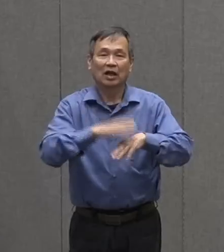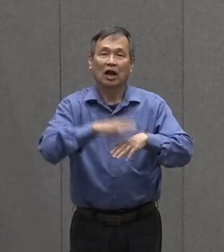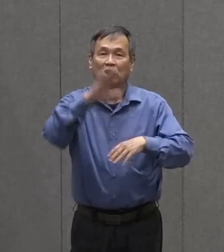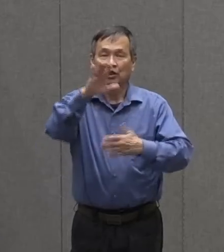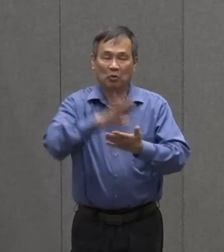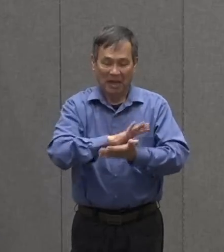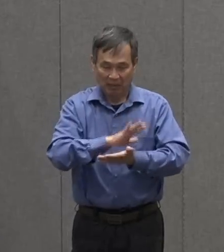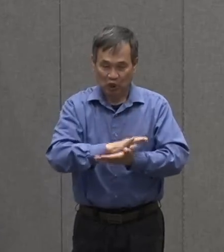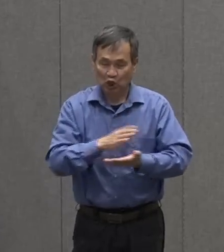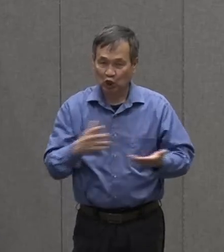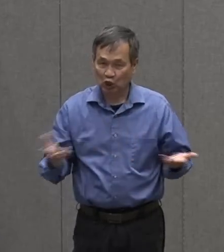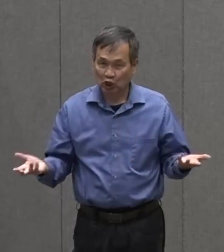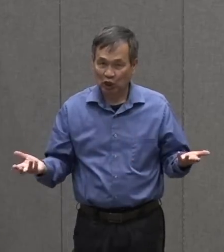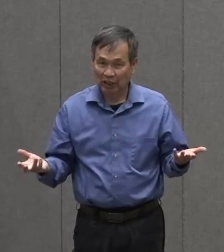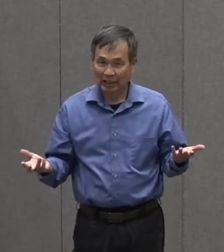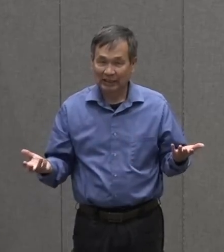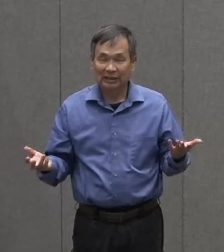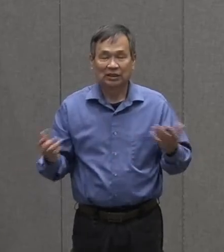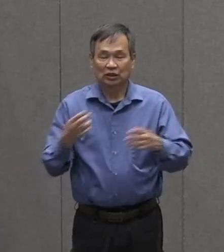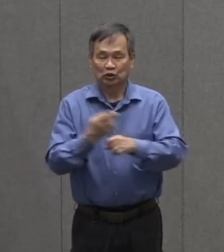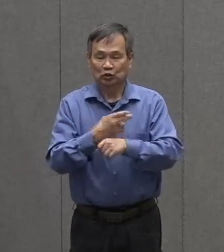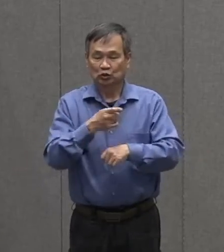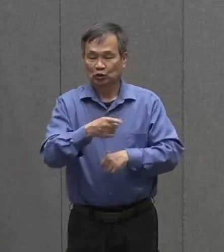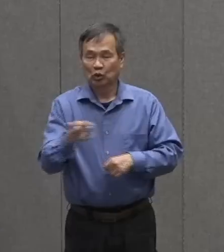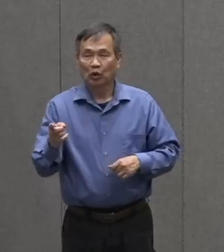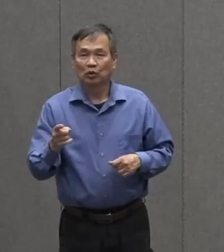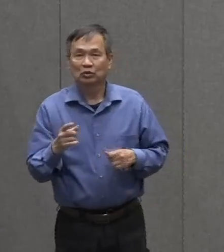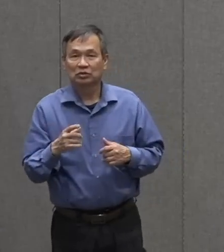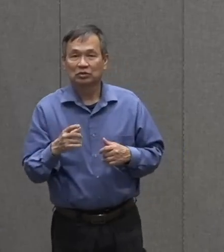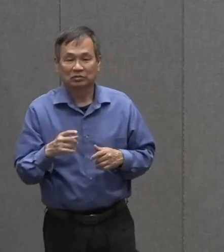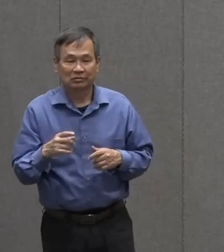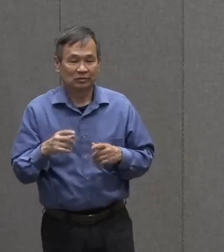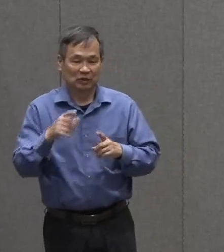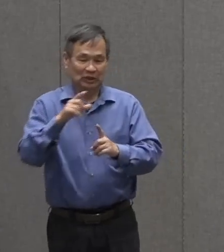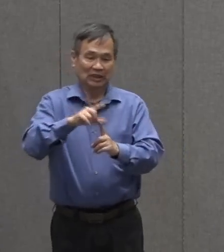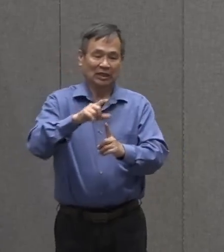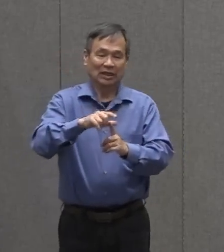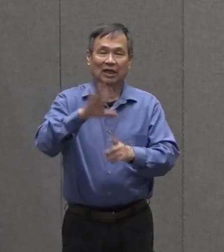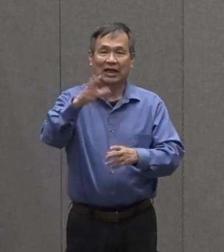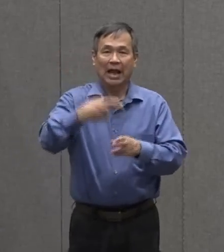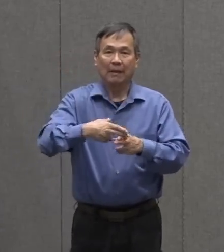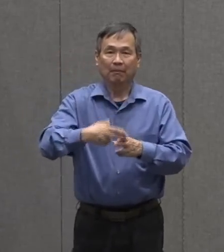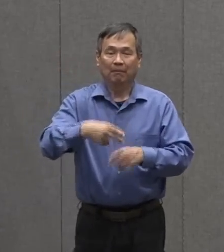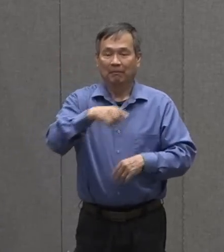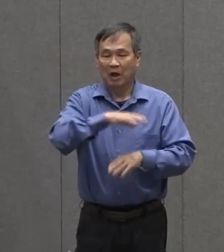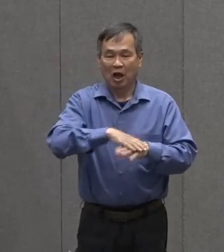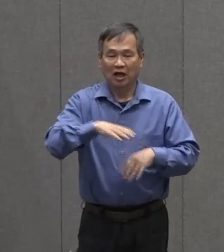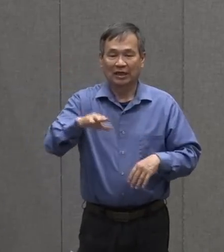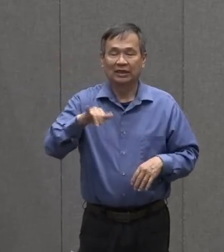and use those as counters. You can put your initial on it so that you know it's you